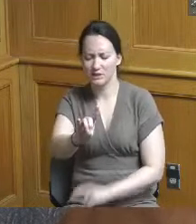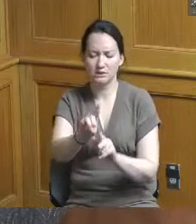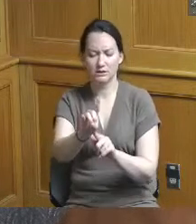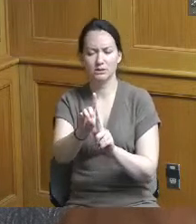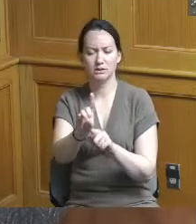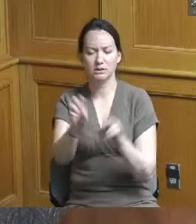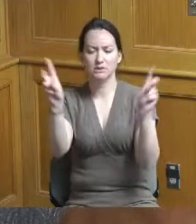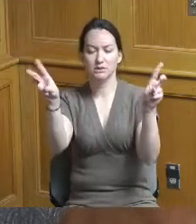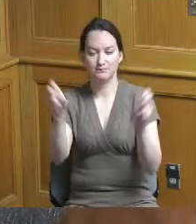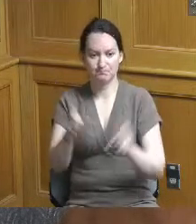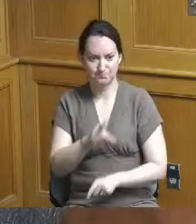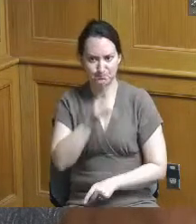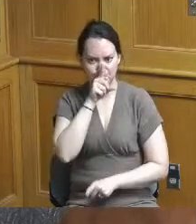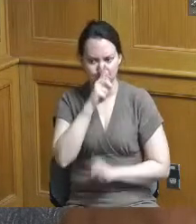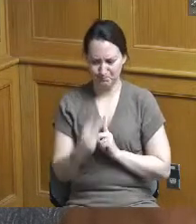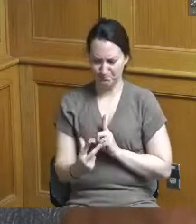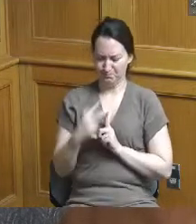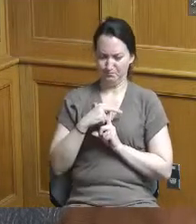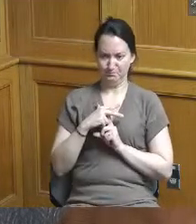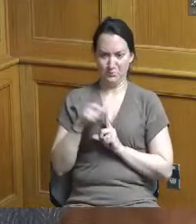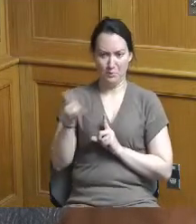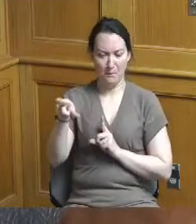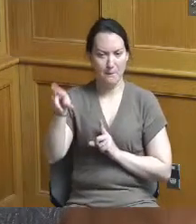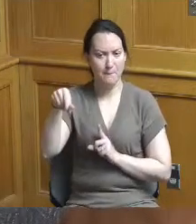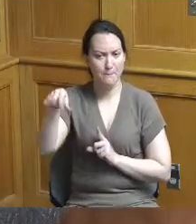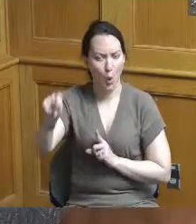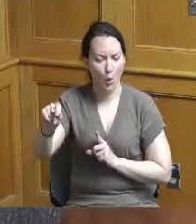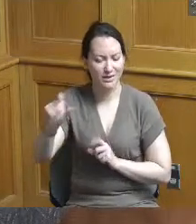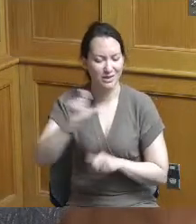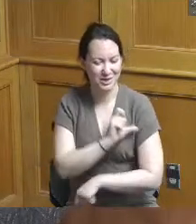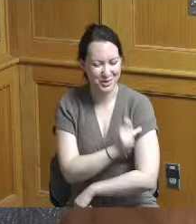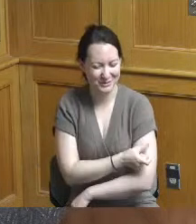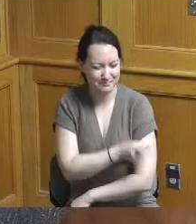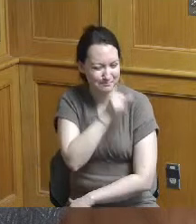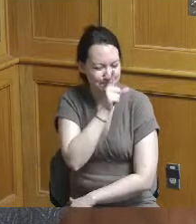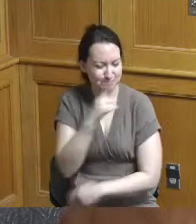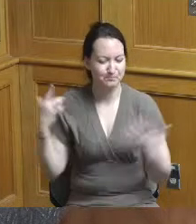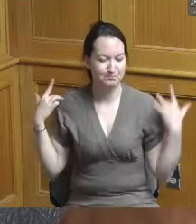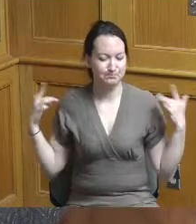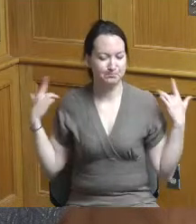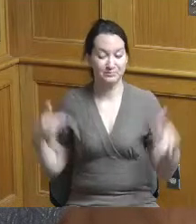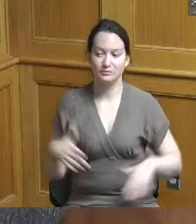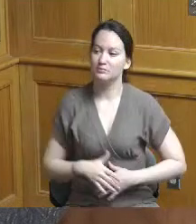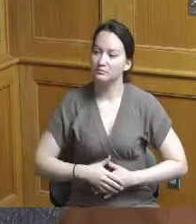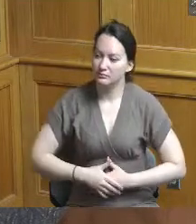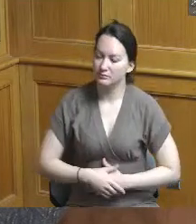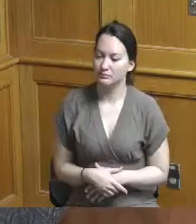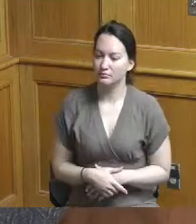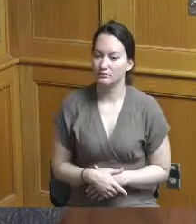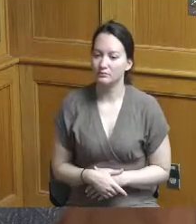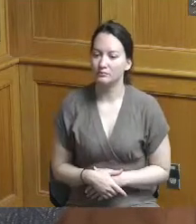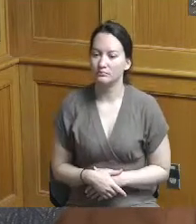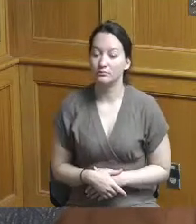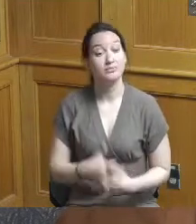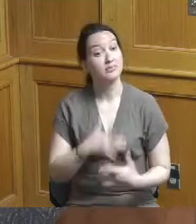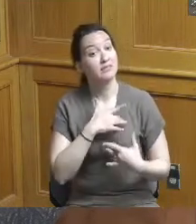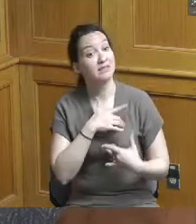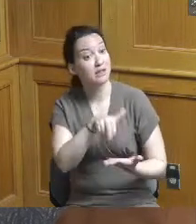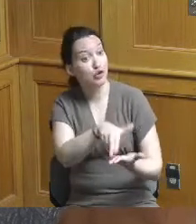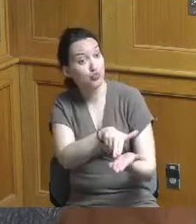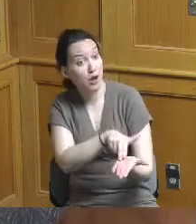doesn't apply to the Port Authority because usually when you contract somebody to do something